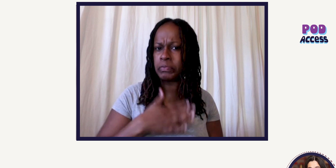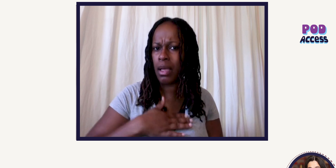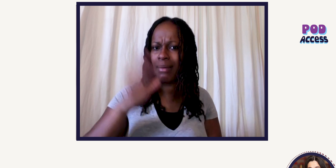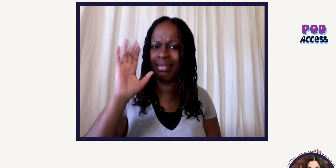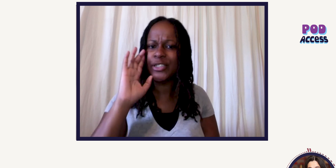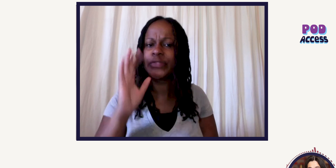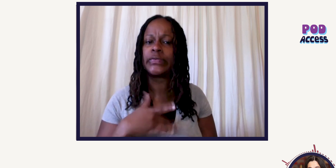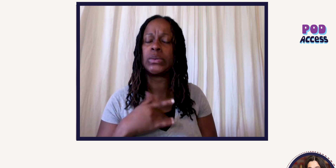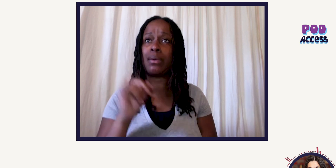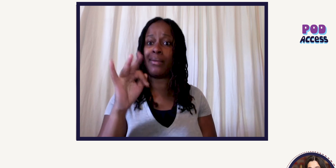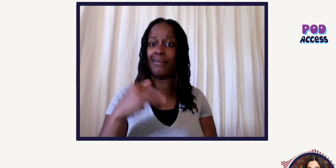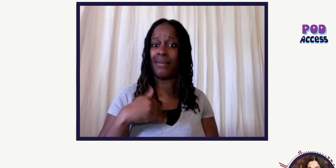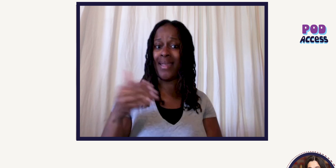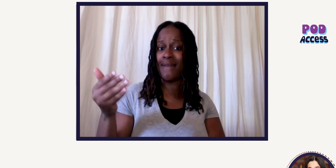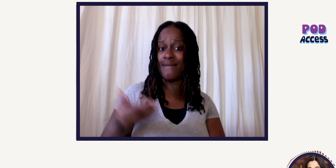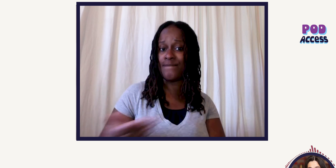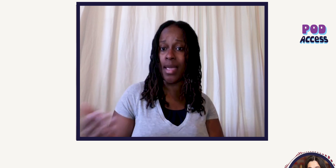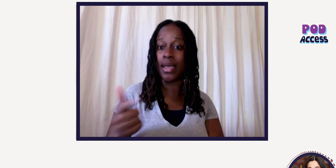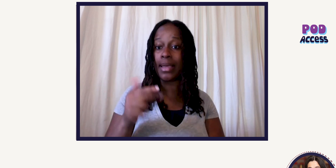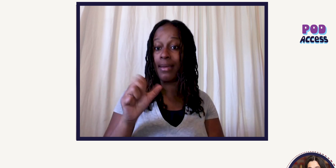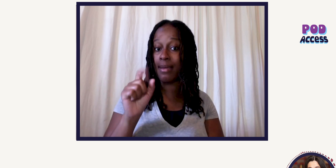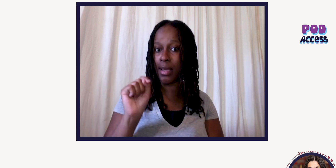How would my listeners feel if I invited this guest onto my show?